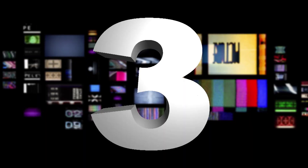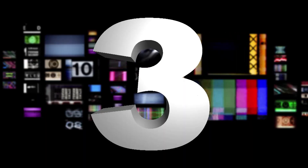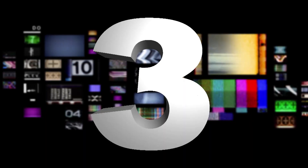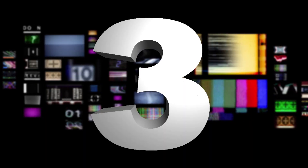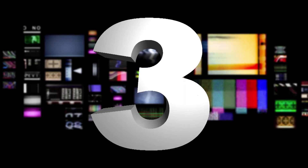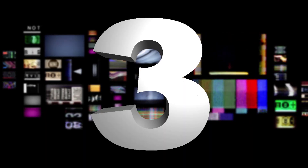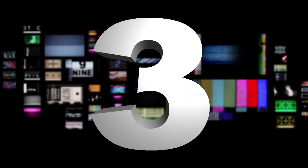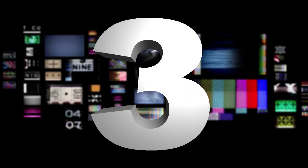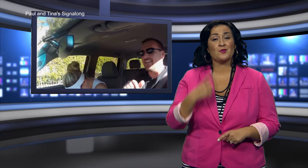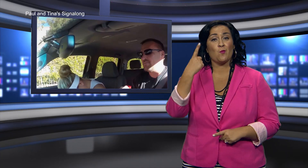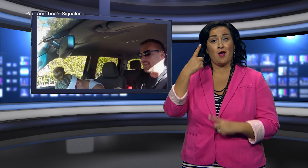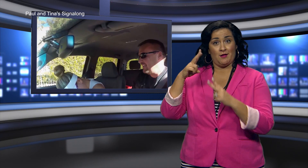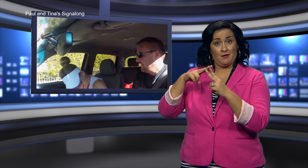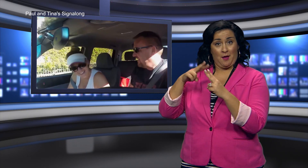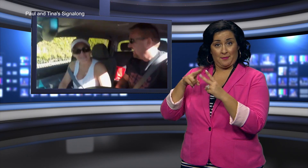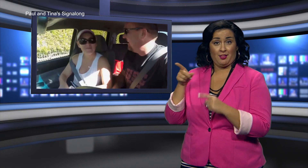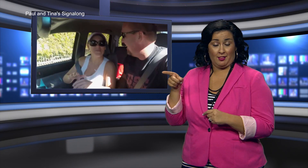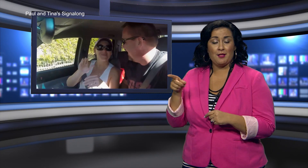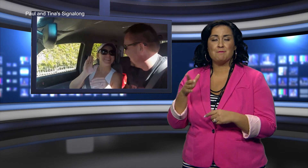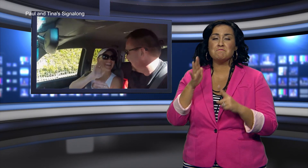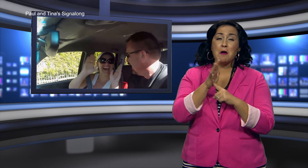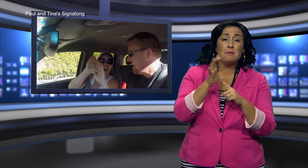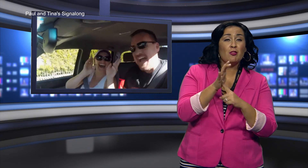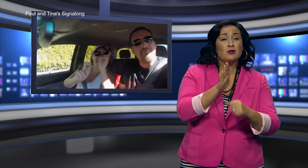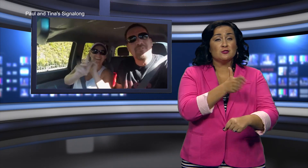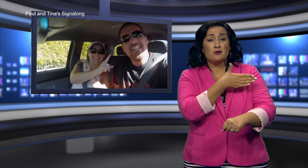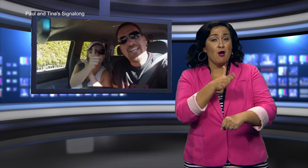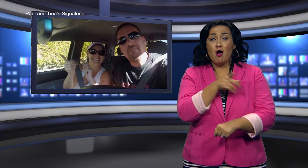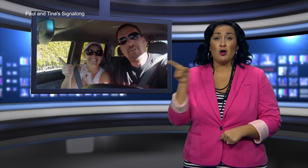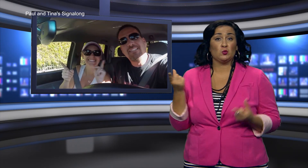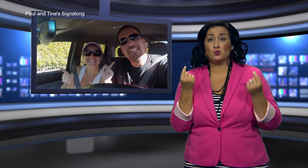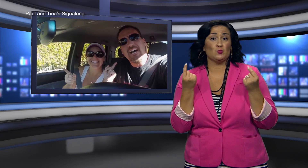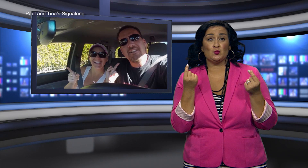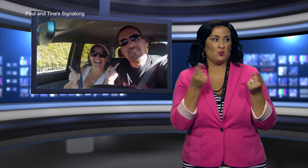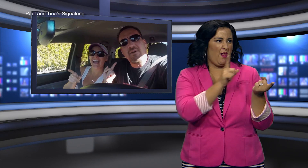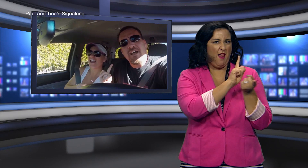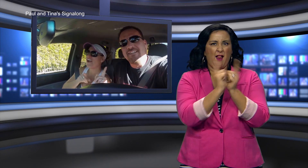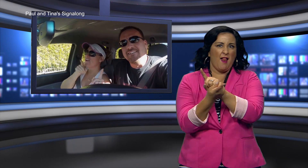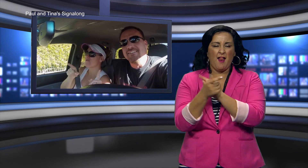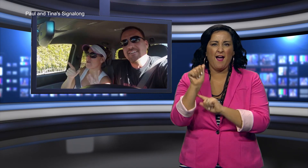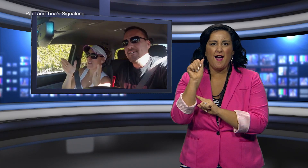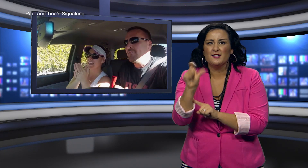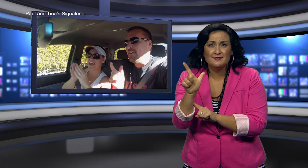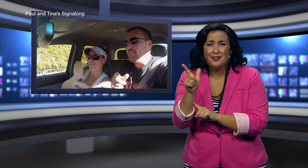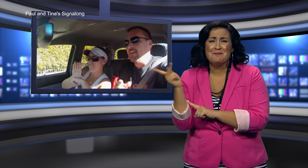Number 3: One couple is taking popular songs and signing